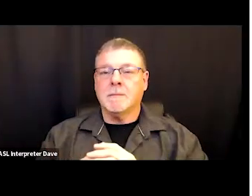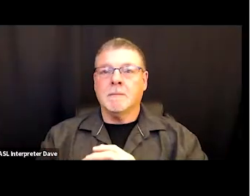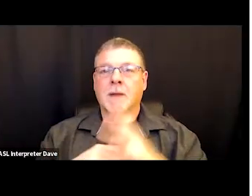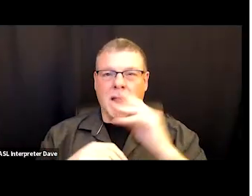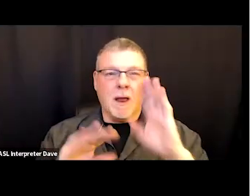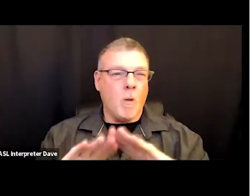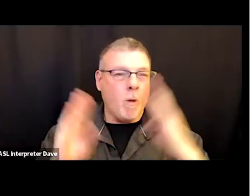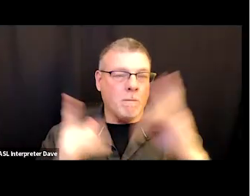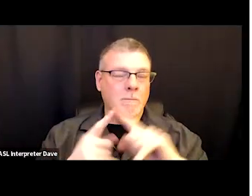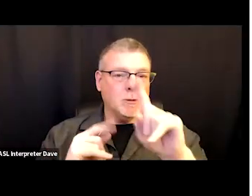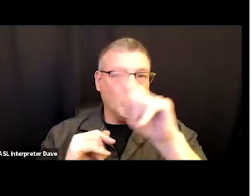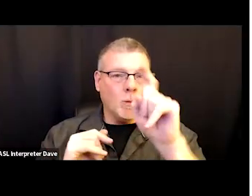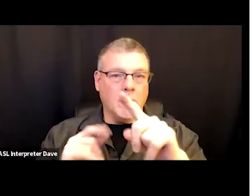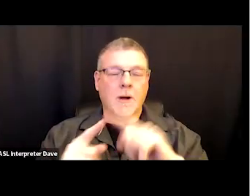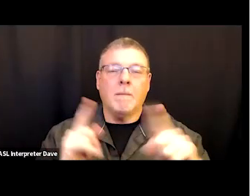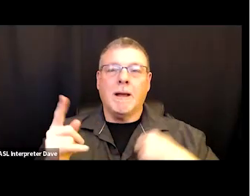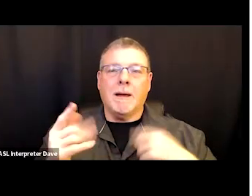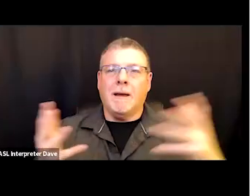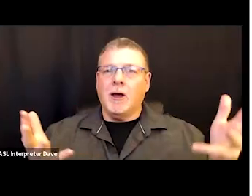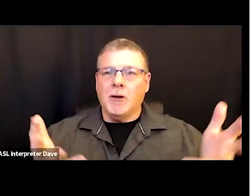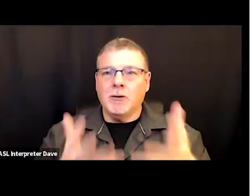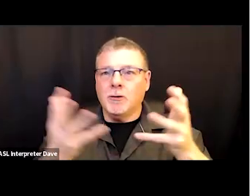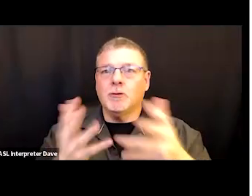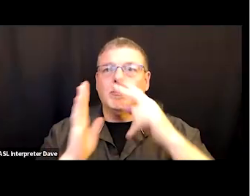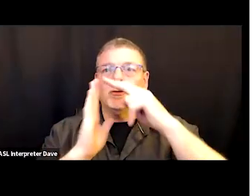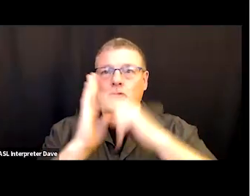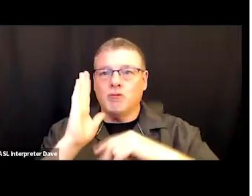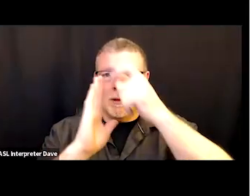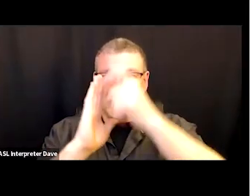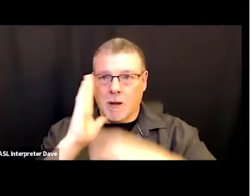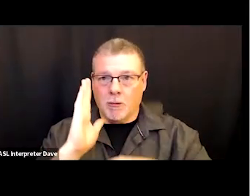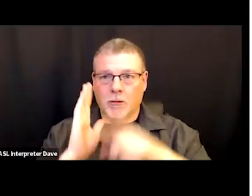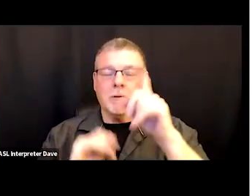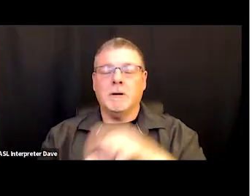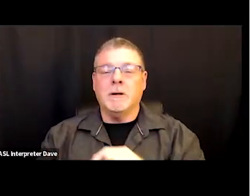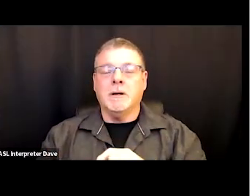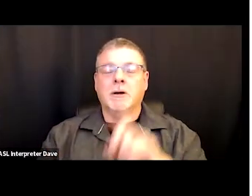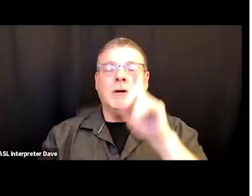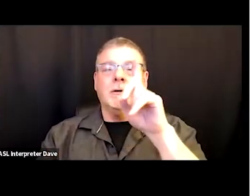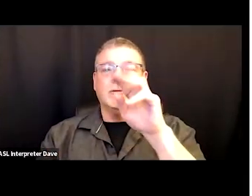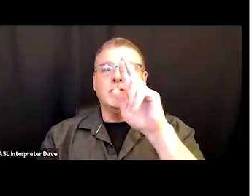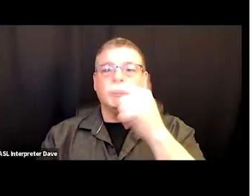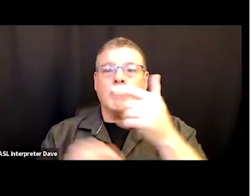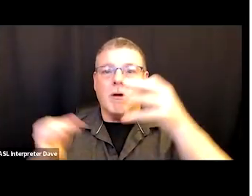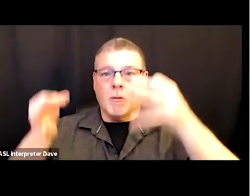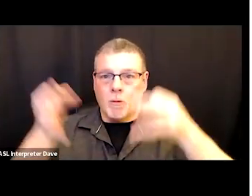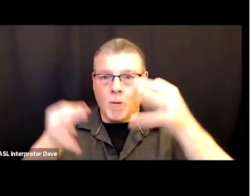but I just encourage you to read the article in the Drug Court Review or find the article